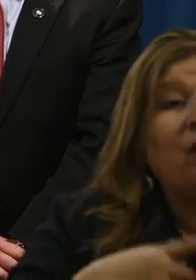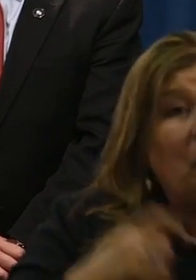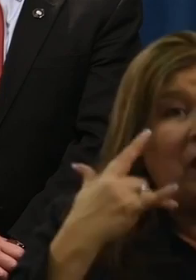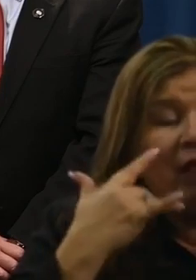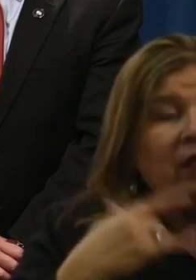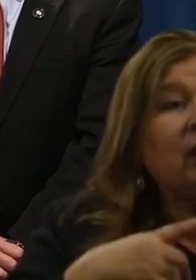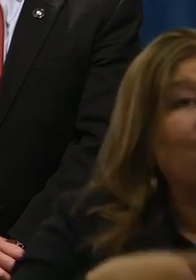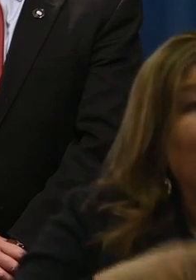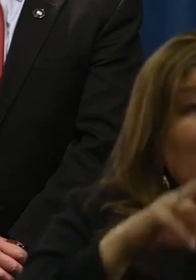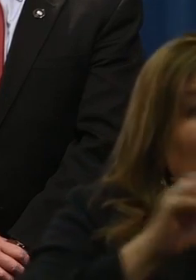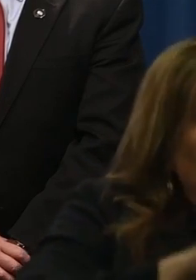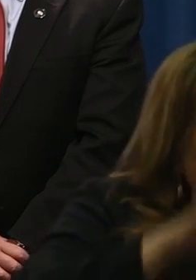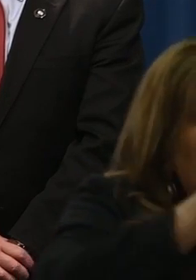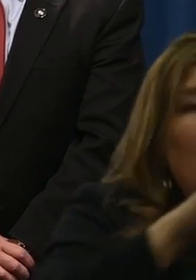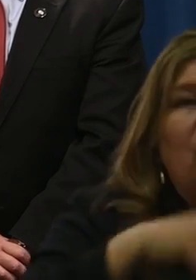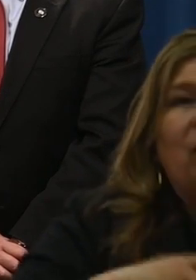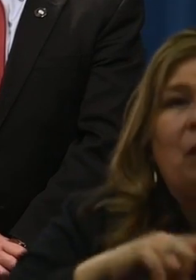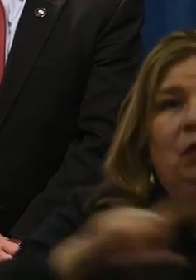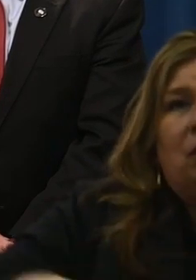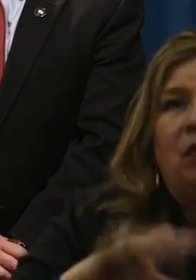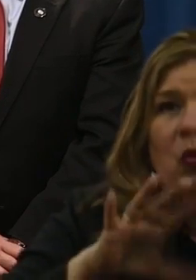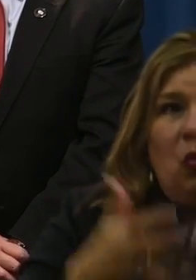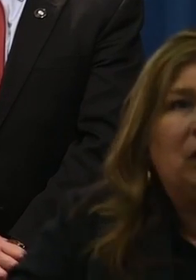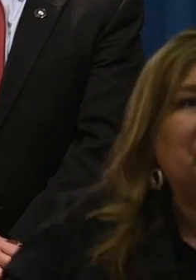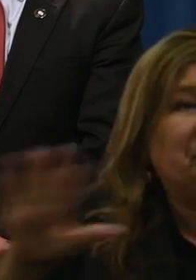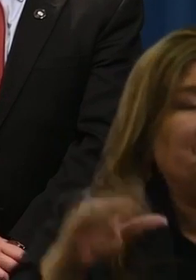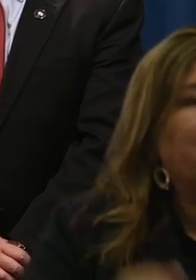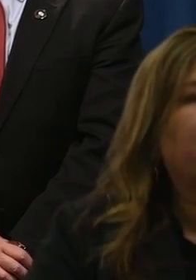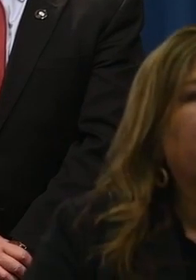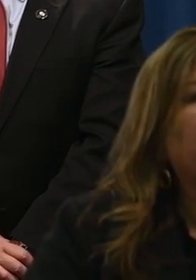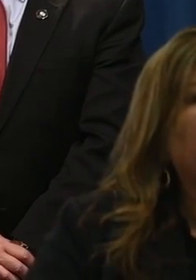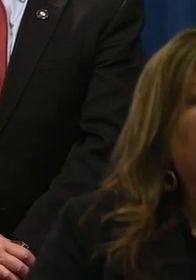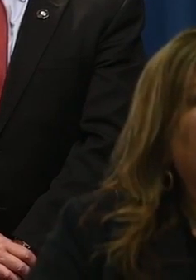What is important for you to know is the following,